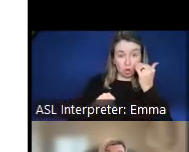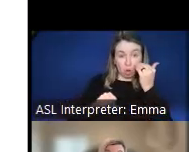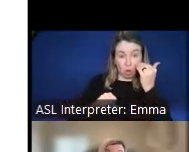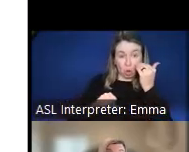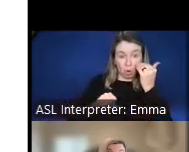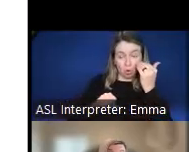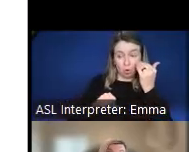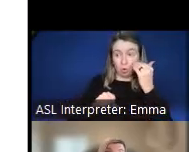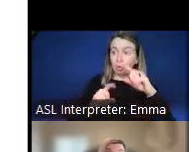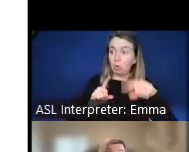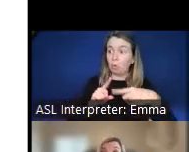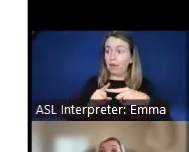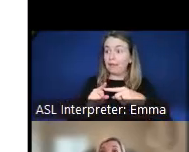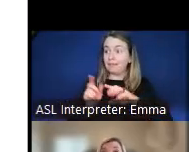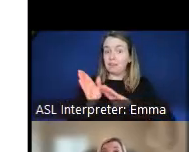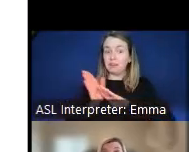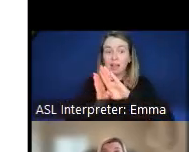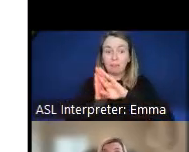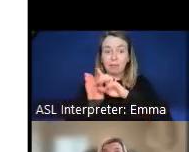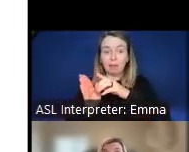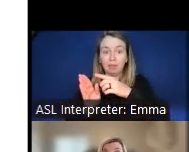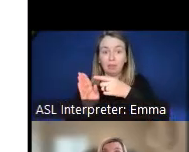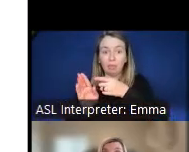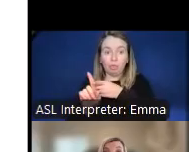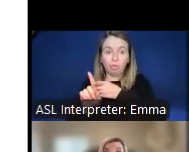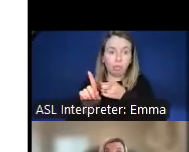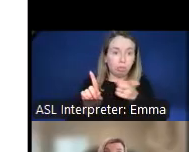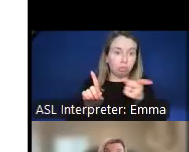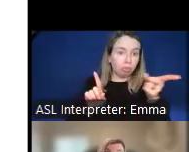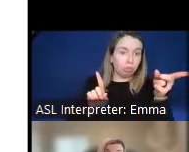is deterring from typical, we have to have a good